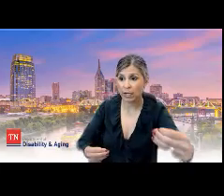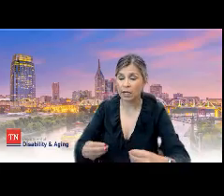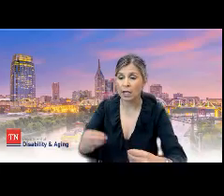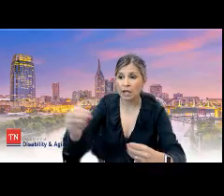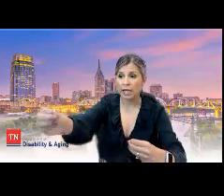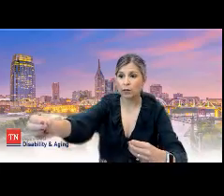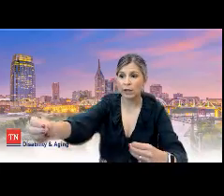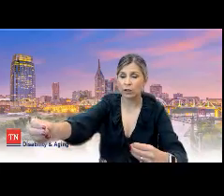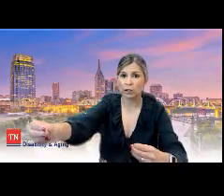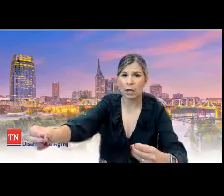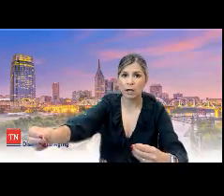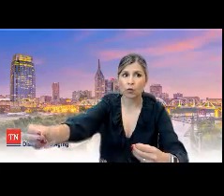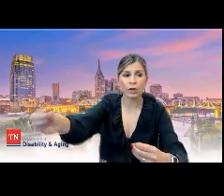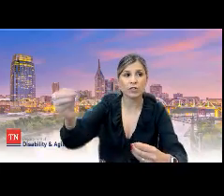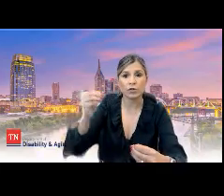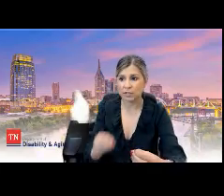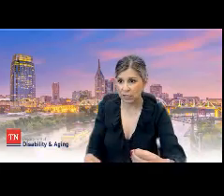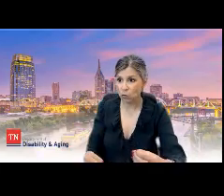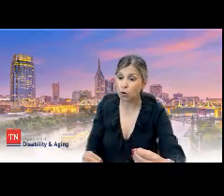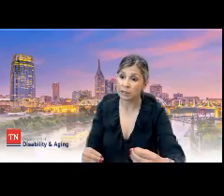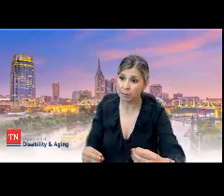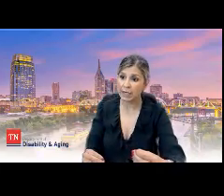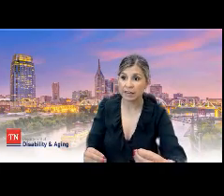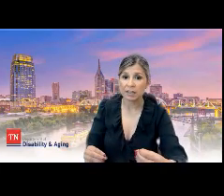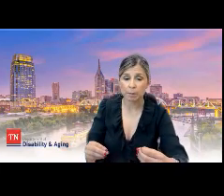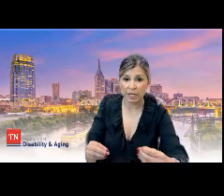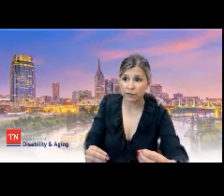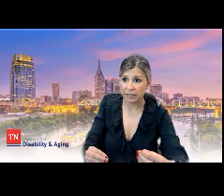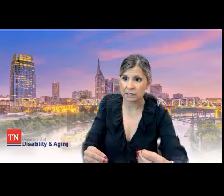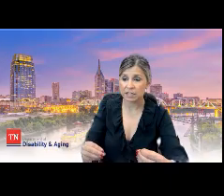by working, it will reduce the OR eliminate the benefits.